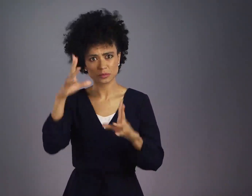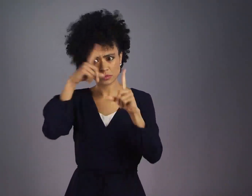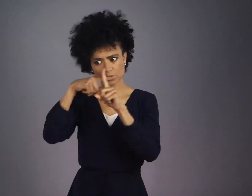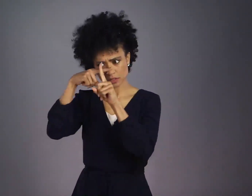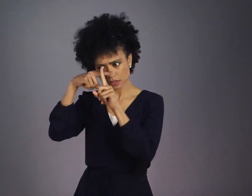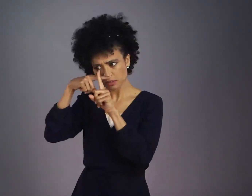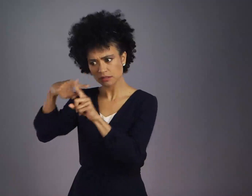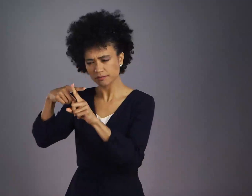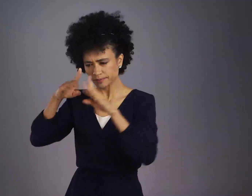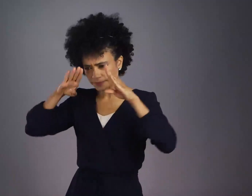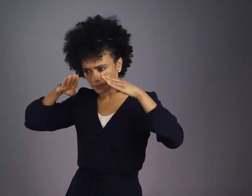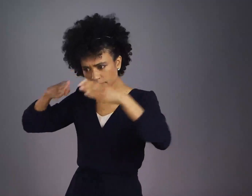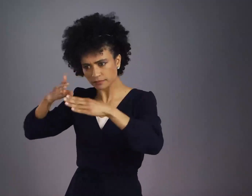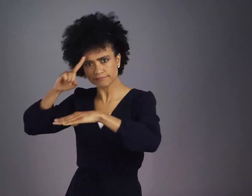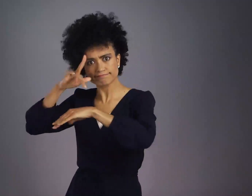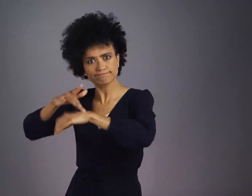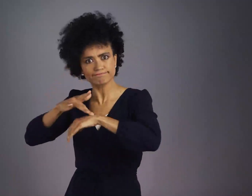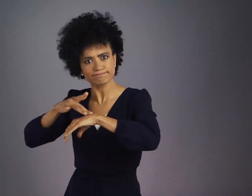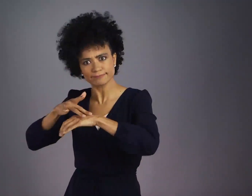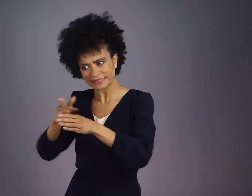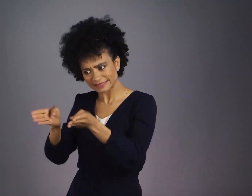Do not set your heart on reforming your husband.